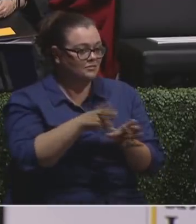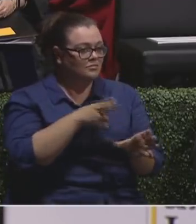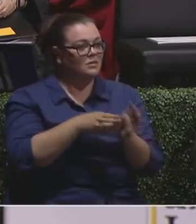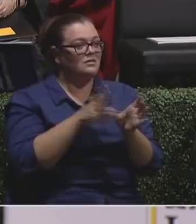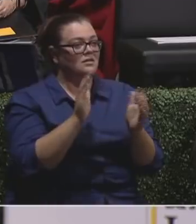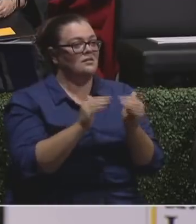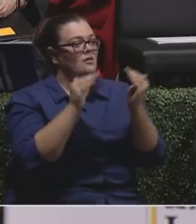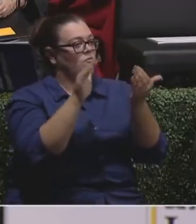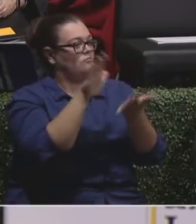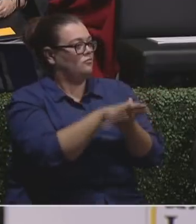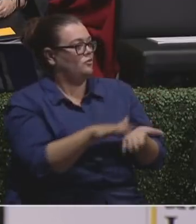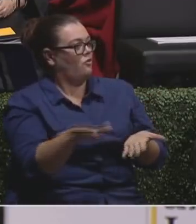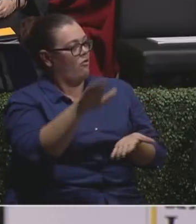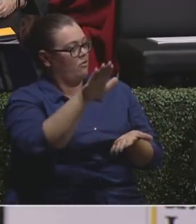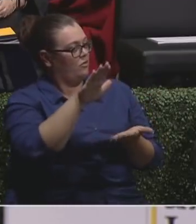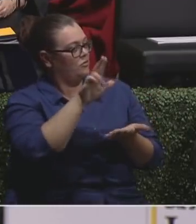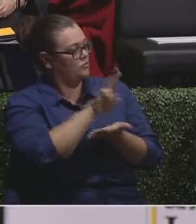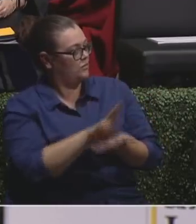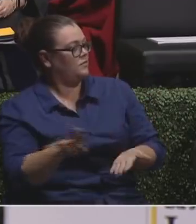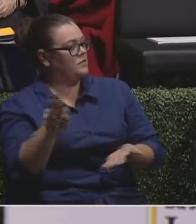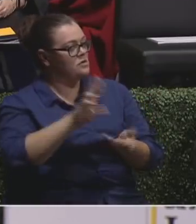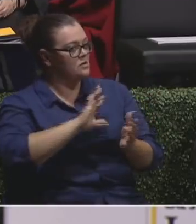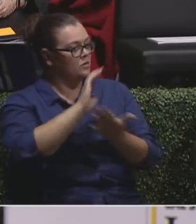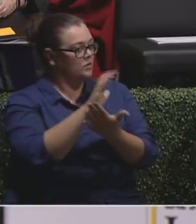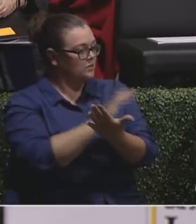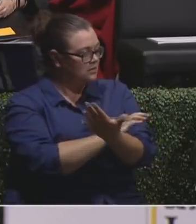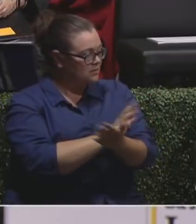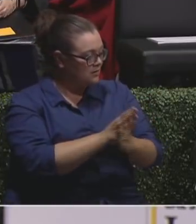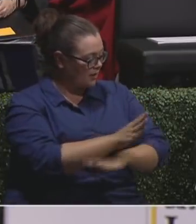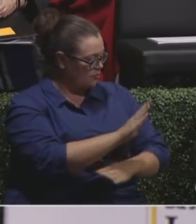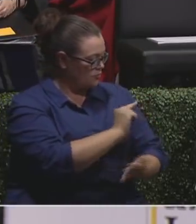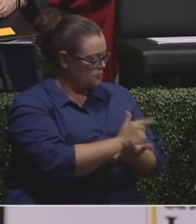OVER 95% OF OUR STUDENTS COMPLETE THE CURRICULUM. OVER 70% OF OUR STUDENTS ARE ACCEPTED INTO A 4-YEAR COLLEGE OVER 90% OF OUR STUDENTS ENROLL IN HIGHER EDUCATION AFTER GRADUATION.